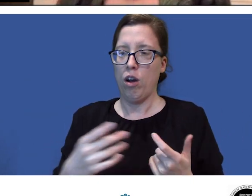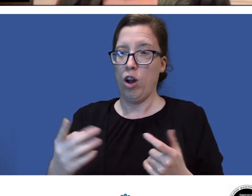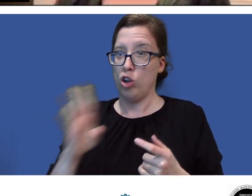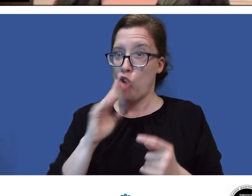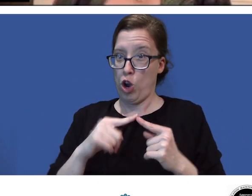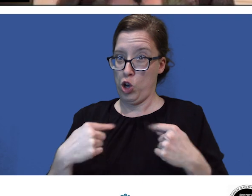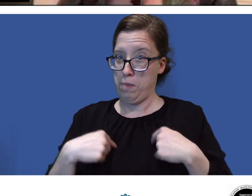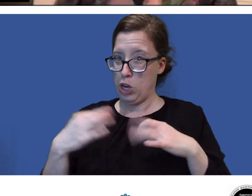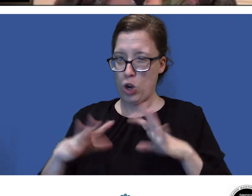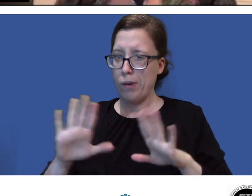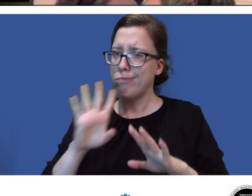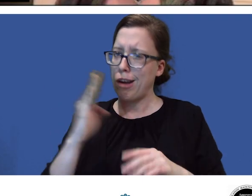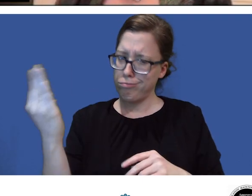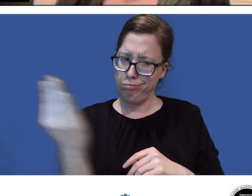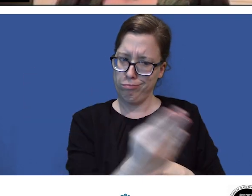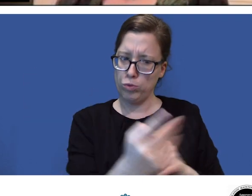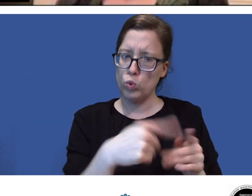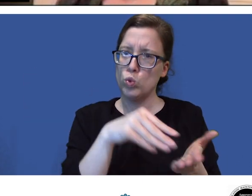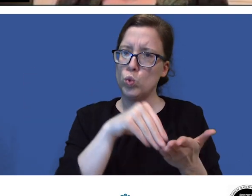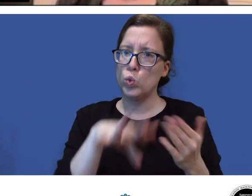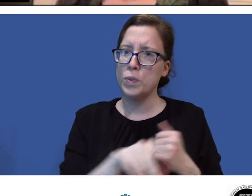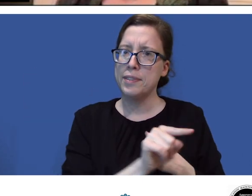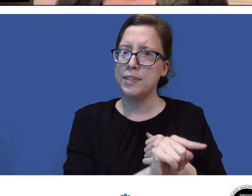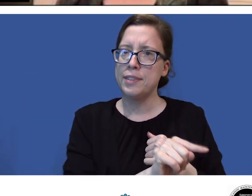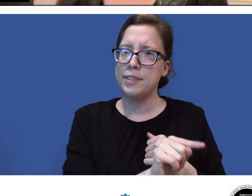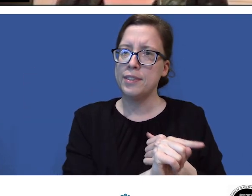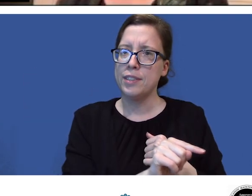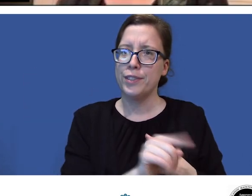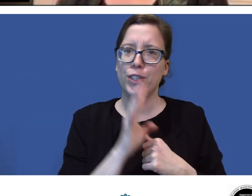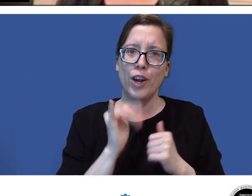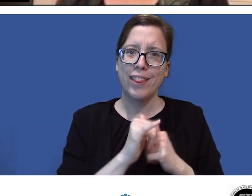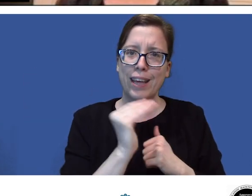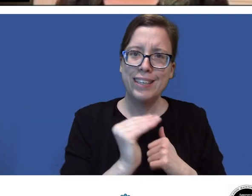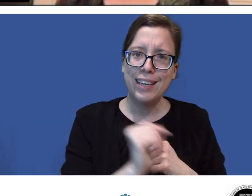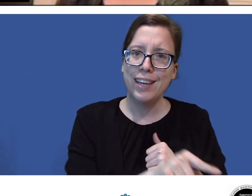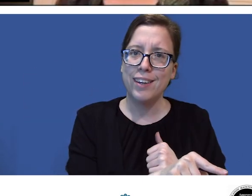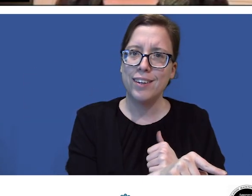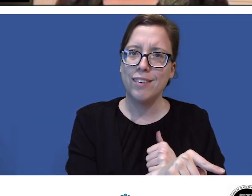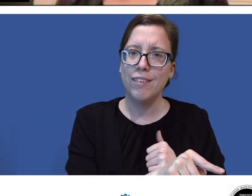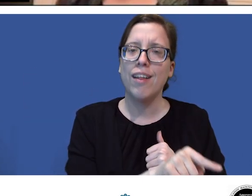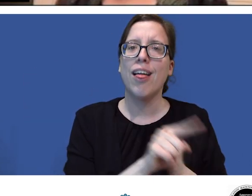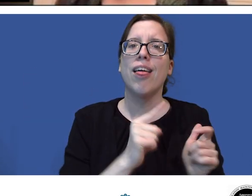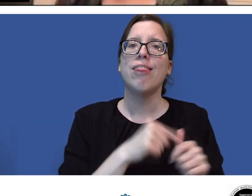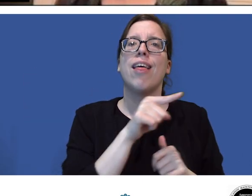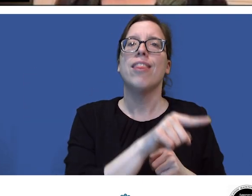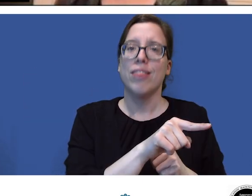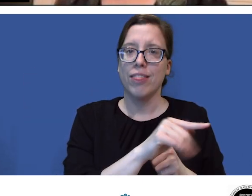not talk to you as the Interpreter. Talk directly to that kid and then